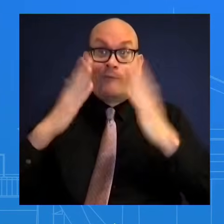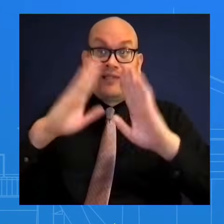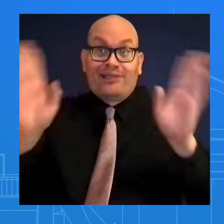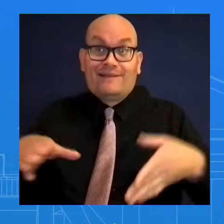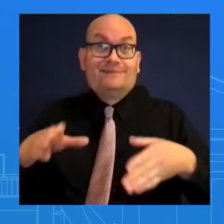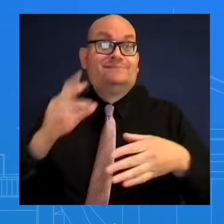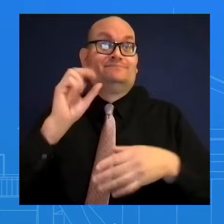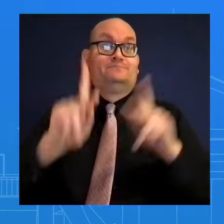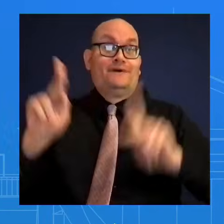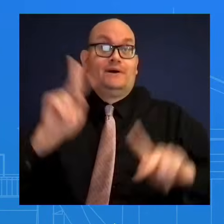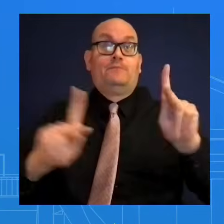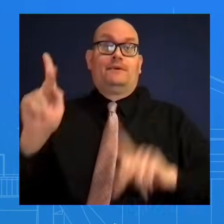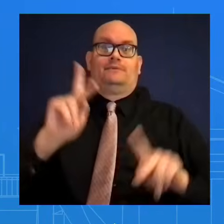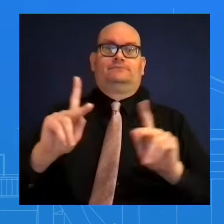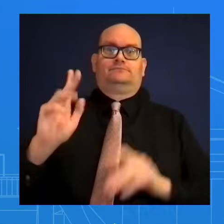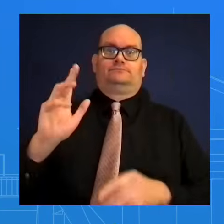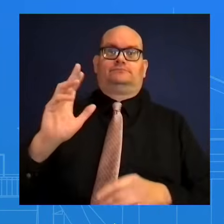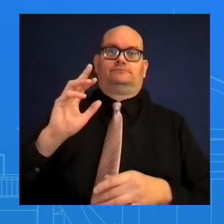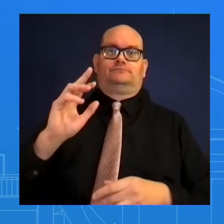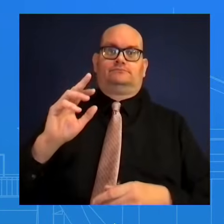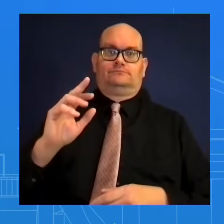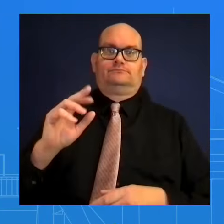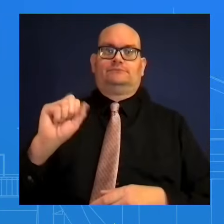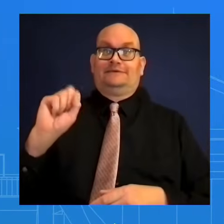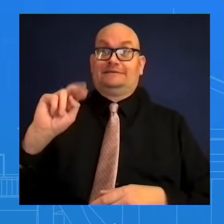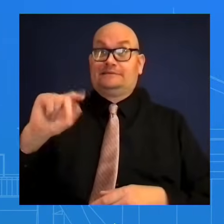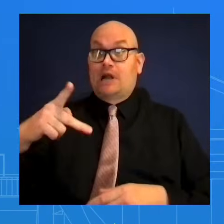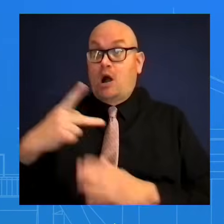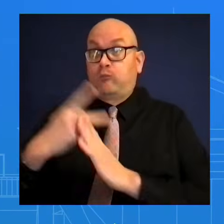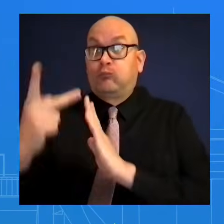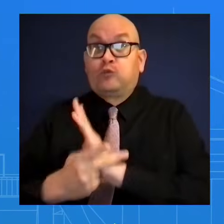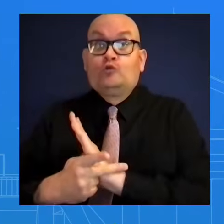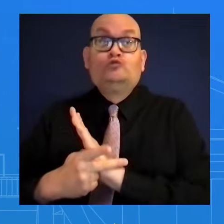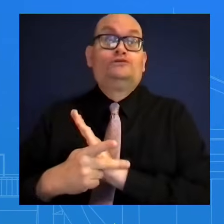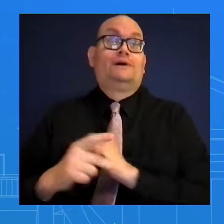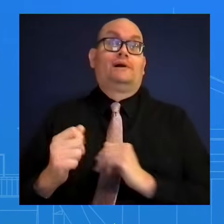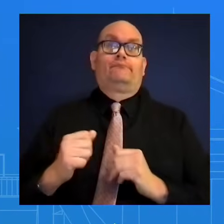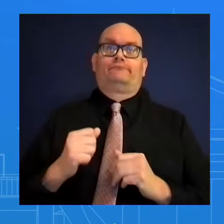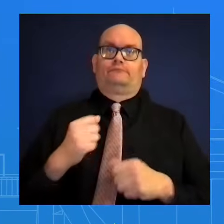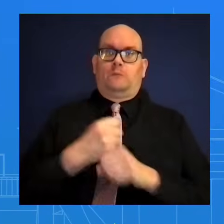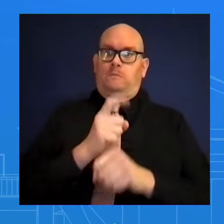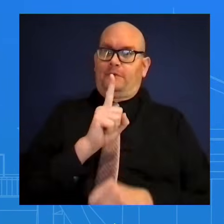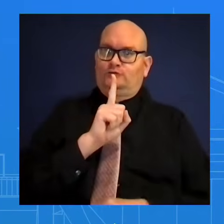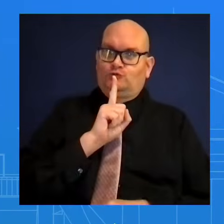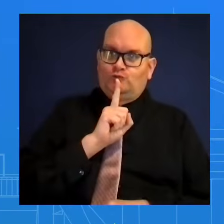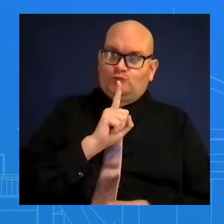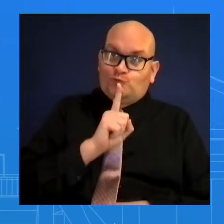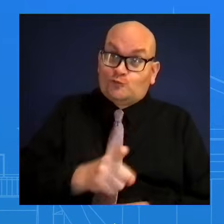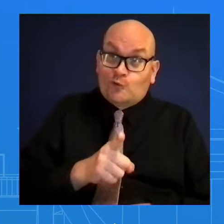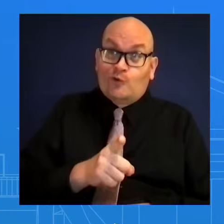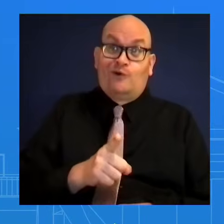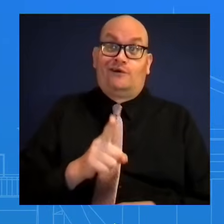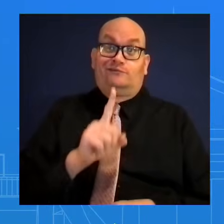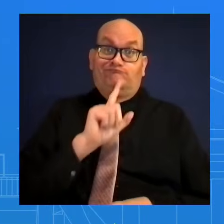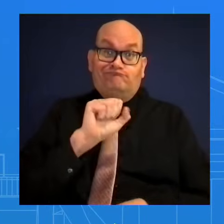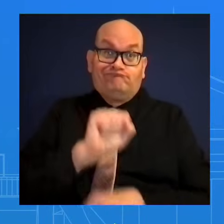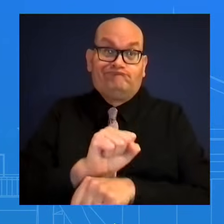And the combined impact of these provisions is that the number of people subject to SNAP work requirements will likely stay roughly the same,